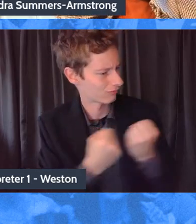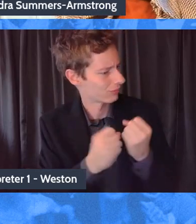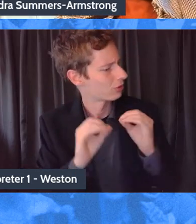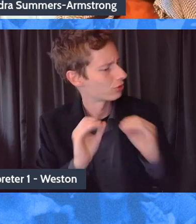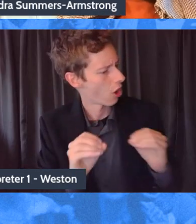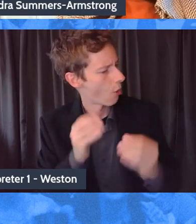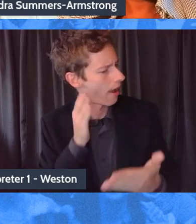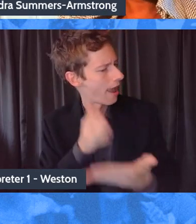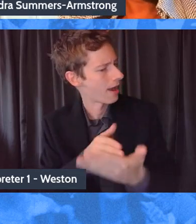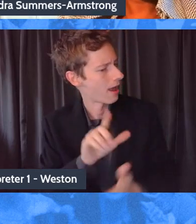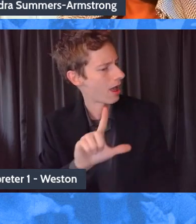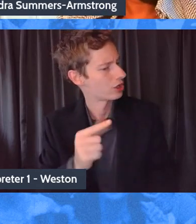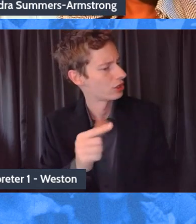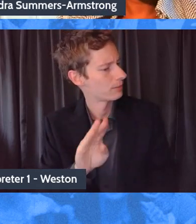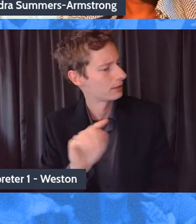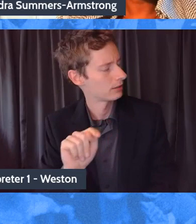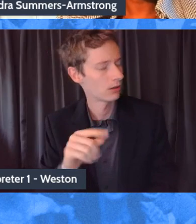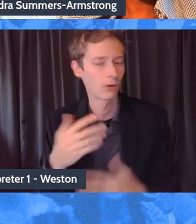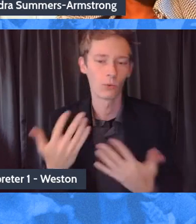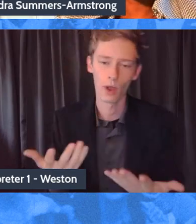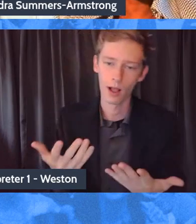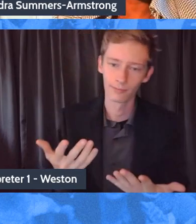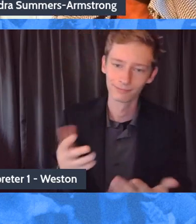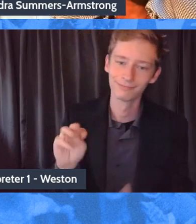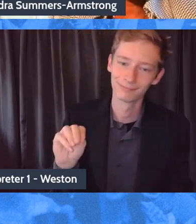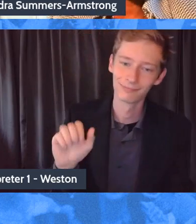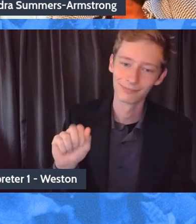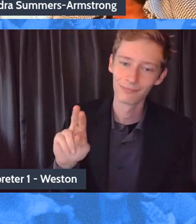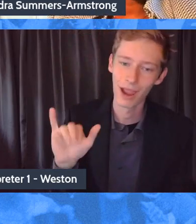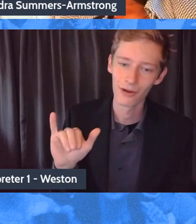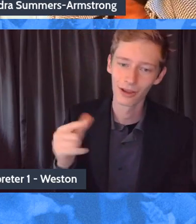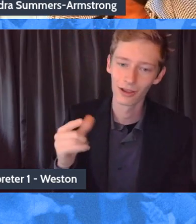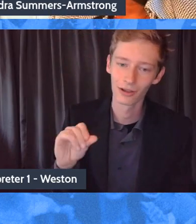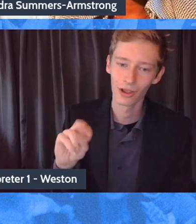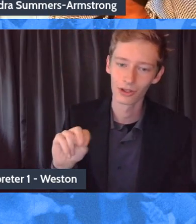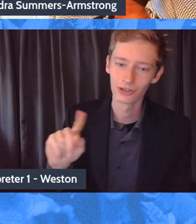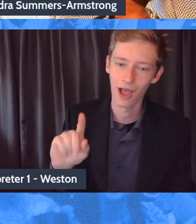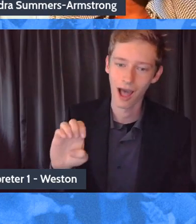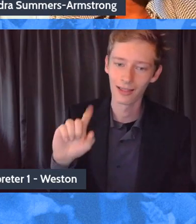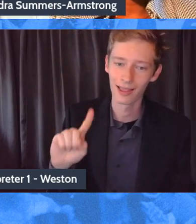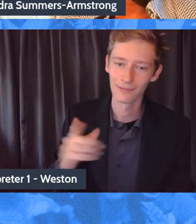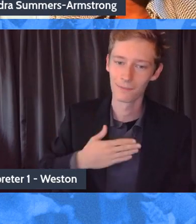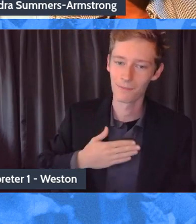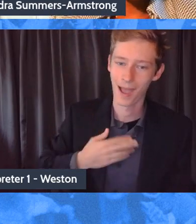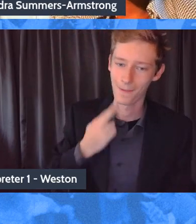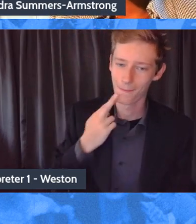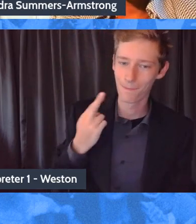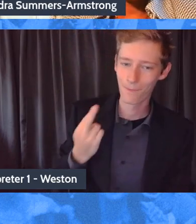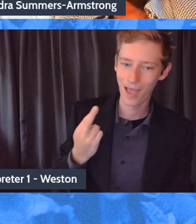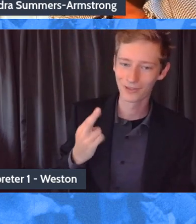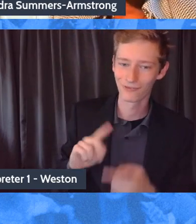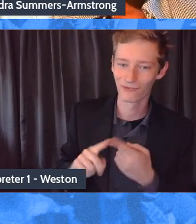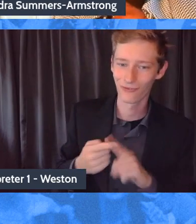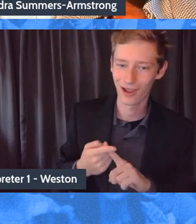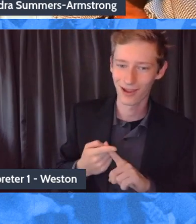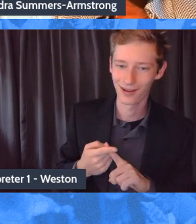And he said, well, Mary Gonzalez was my best friend. He's my, I might be his best friend. He's not my best friend. But the point of the matter is,